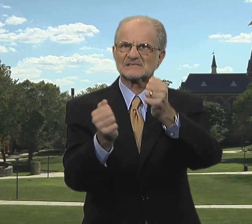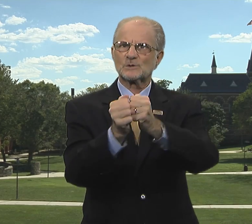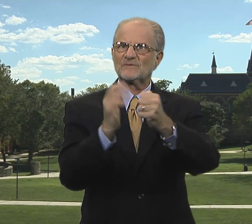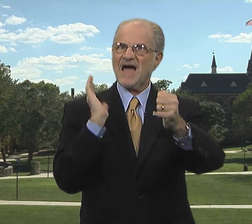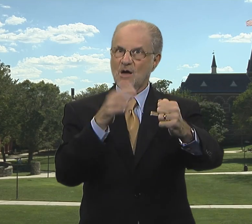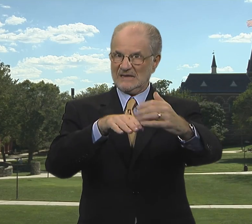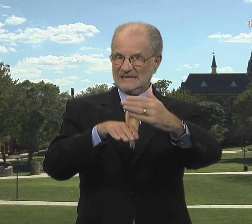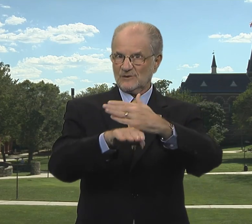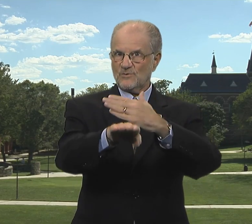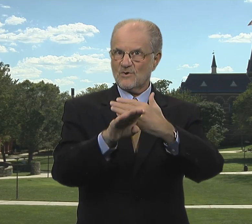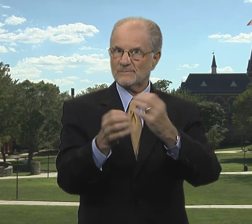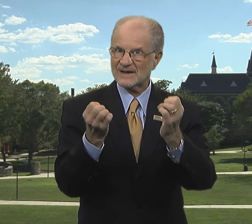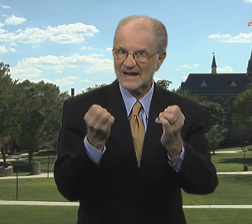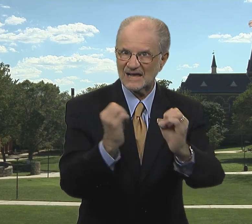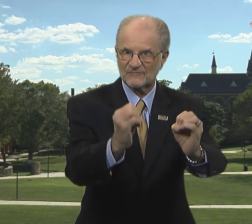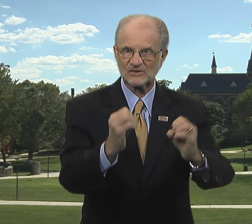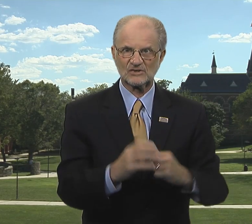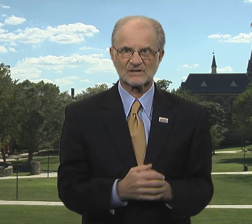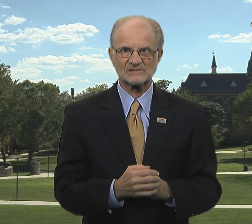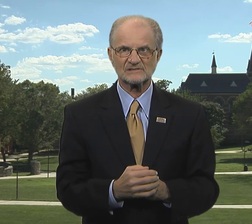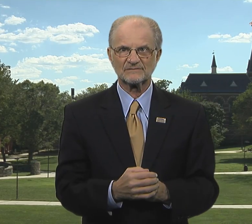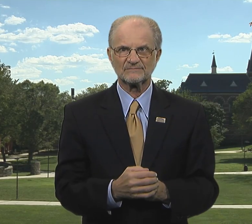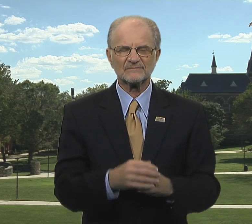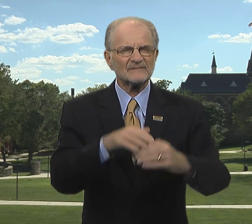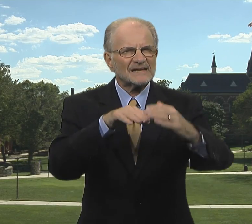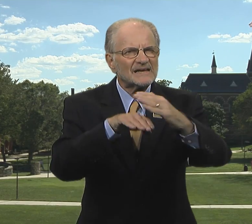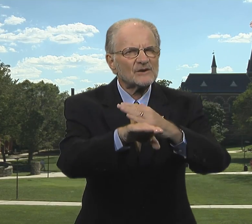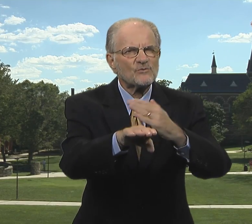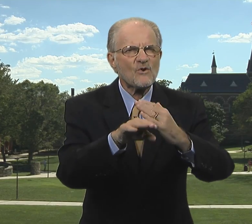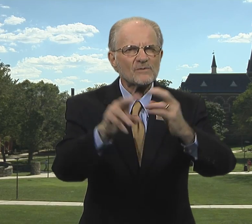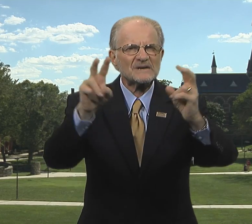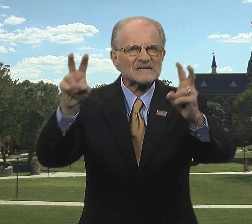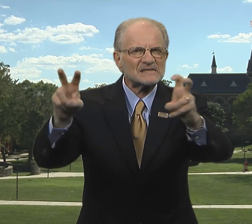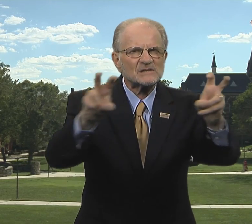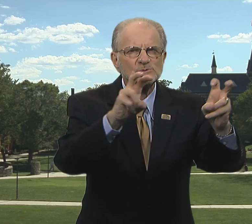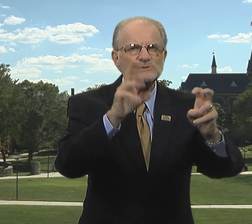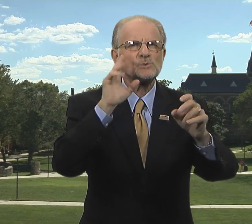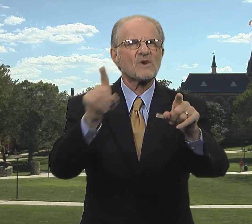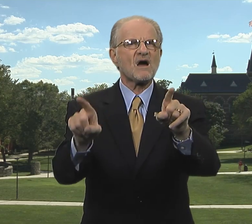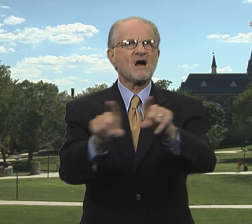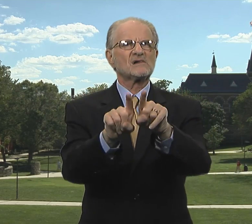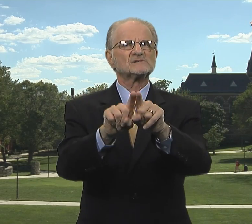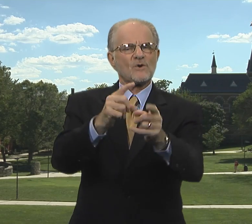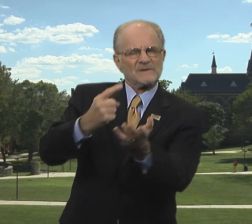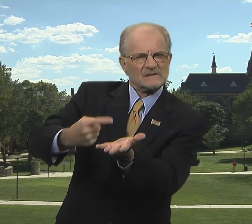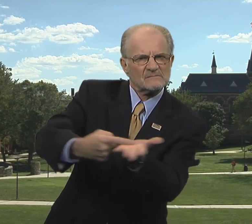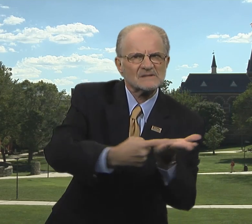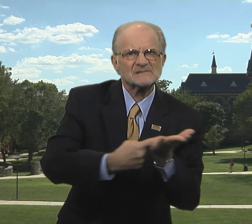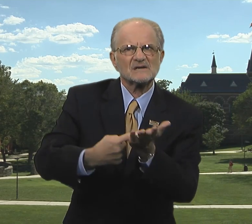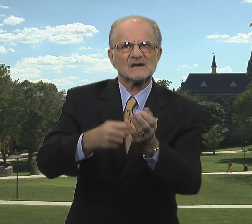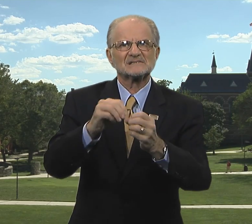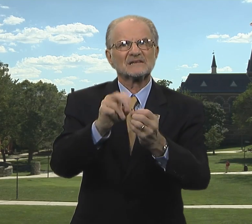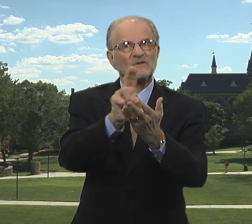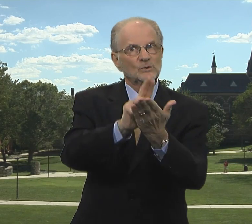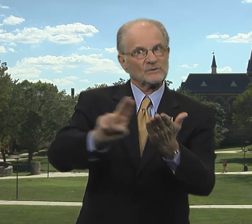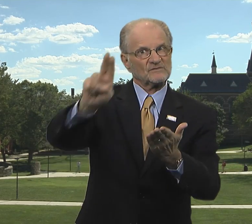to assist with our enrollment efforts. Enrollment issues will also be discussed at